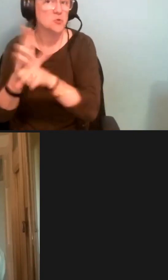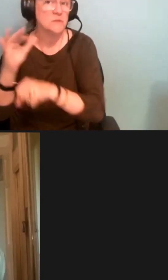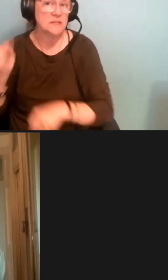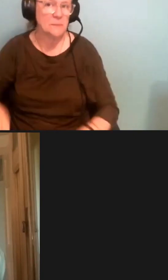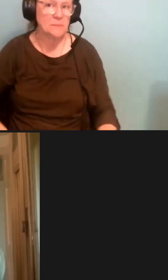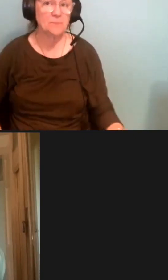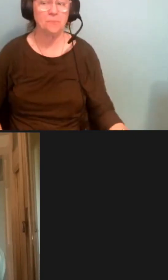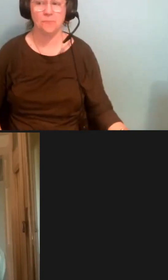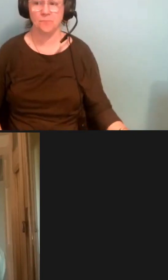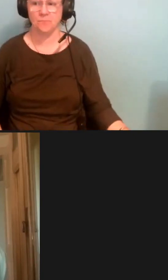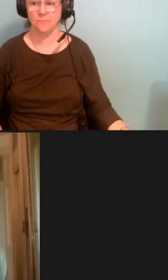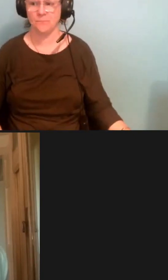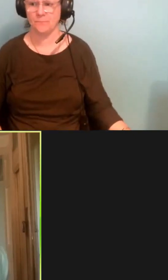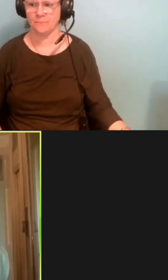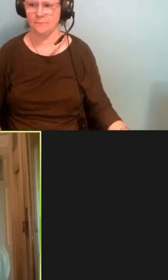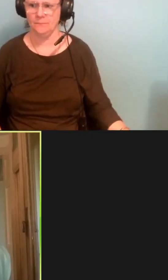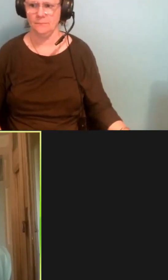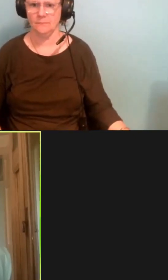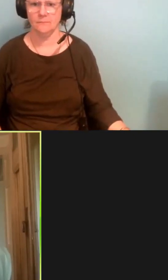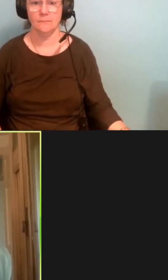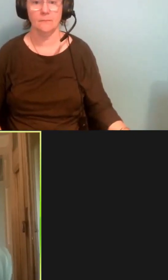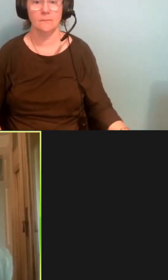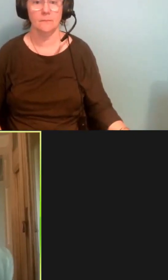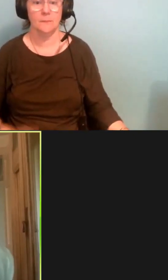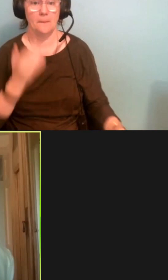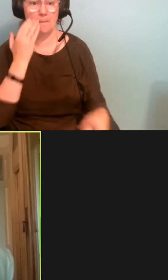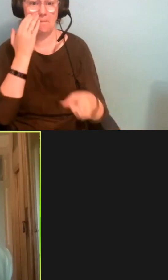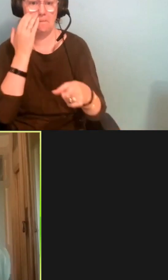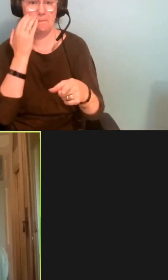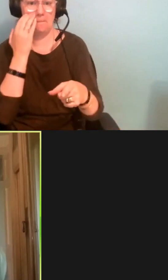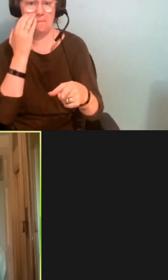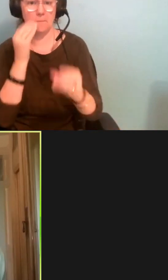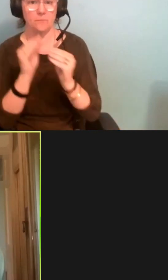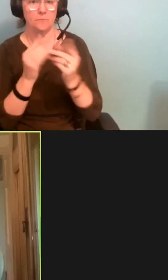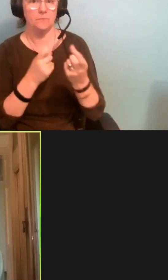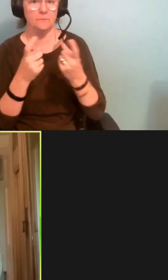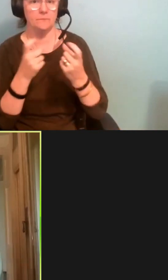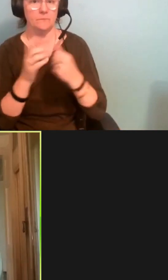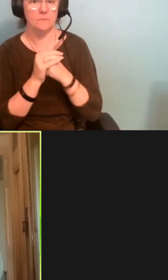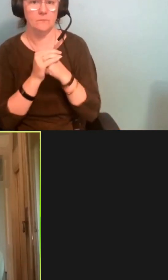yes okay we have a lot of questions coming in Alison we'll see you tell us